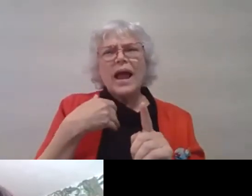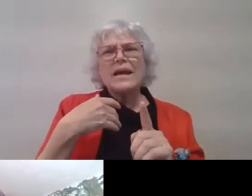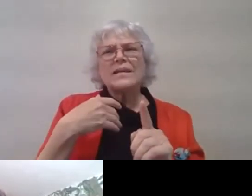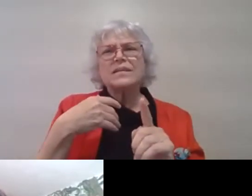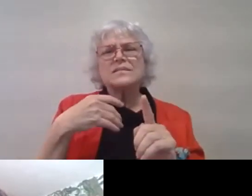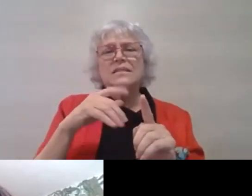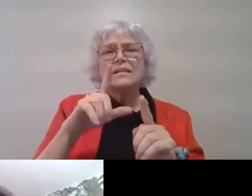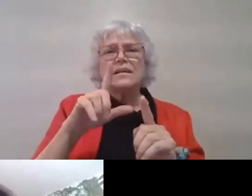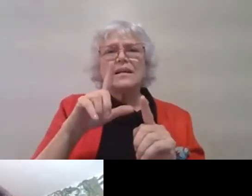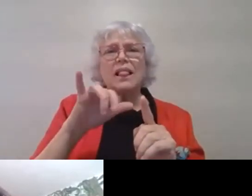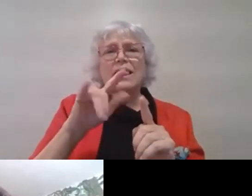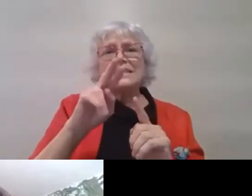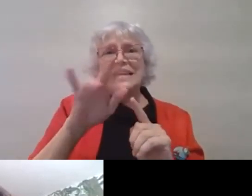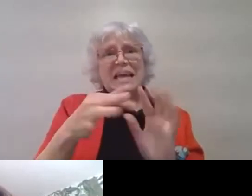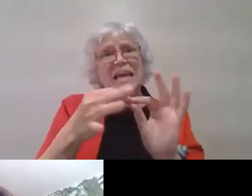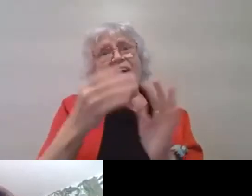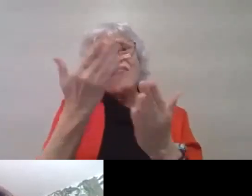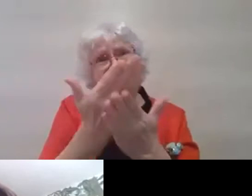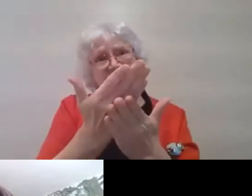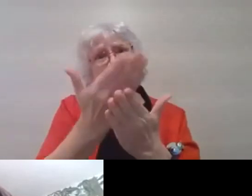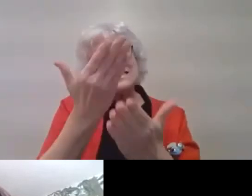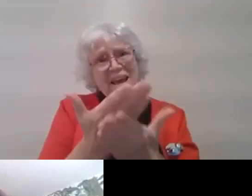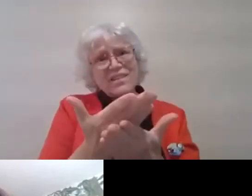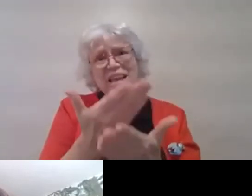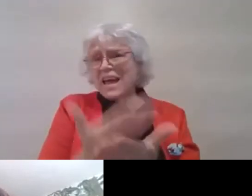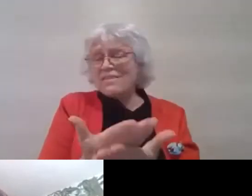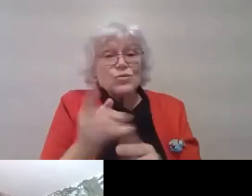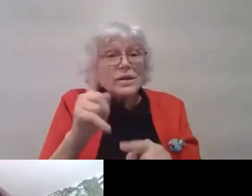evidence, undeniable statistical data